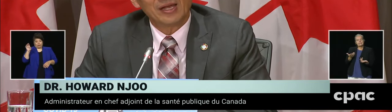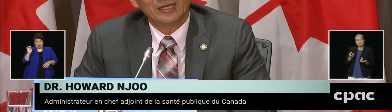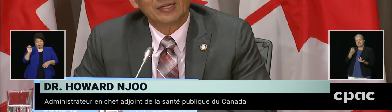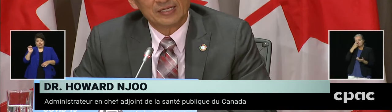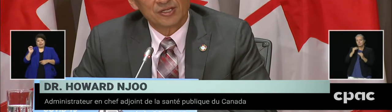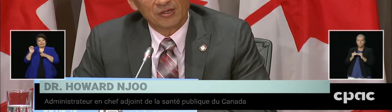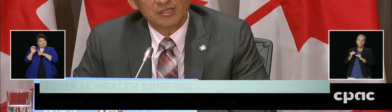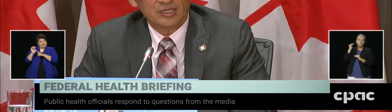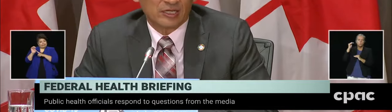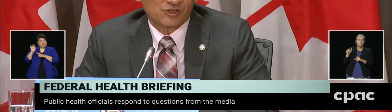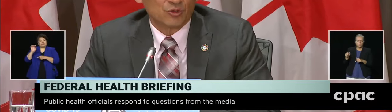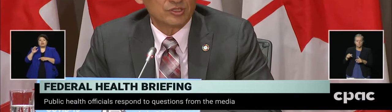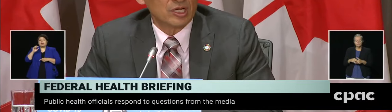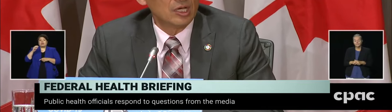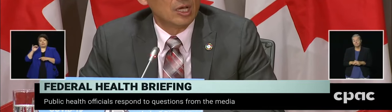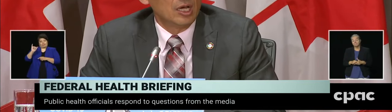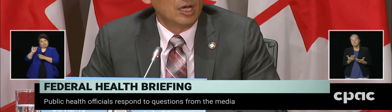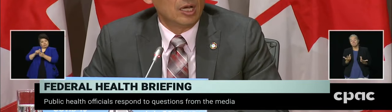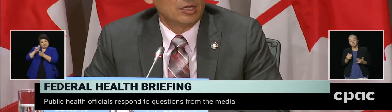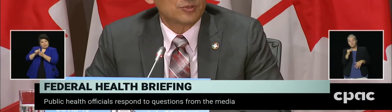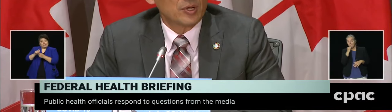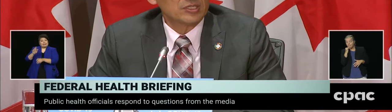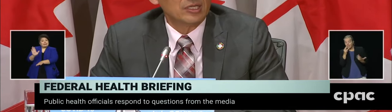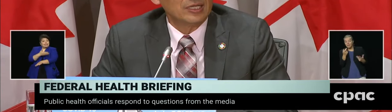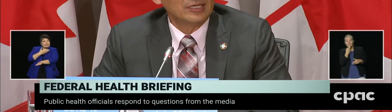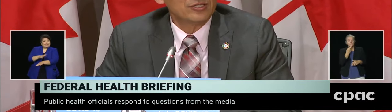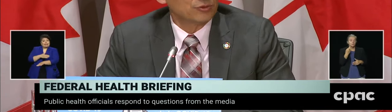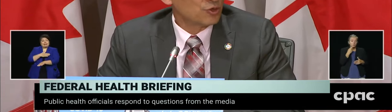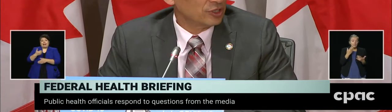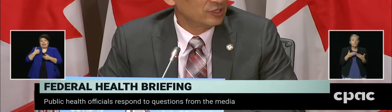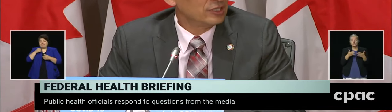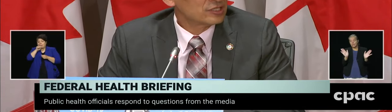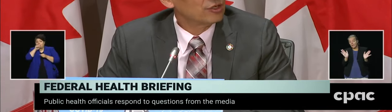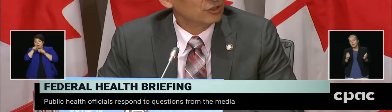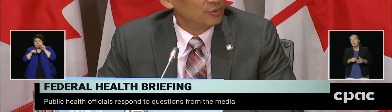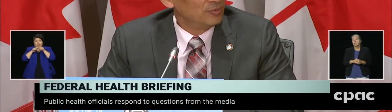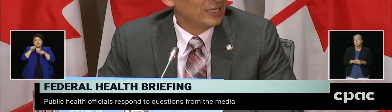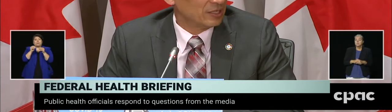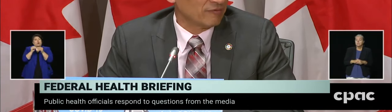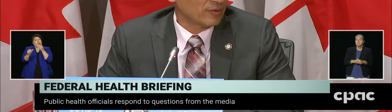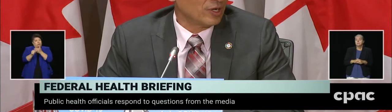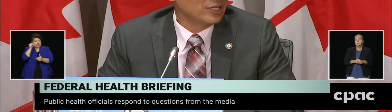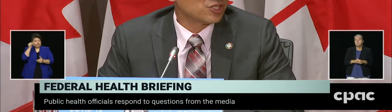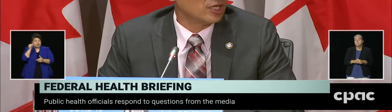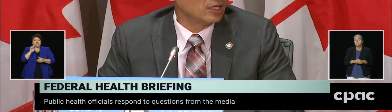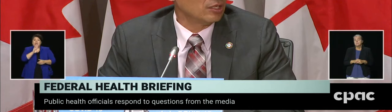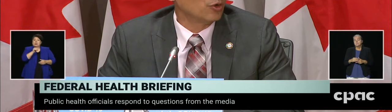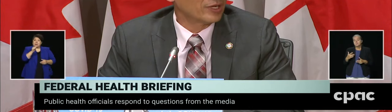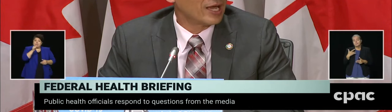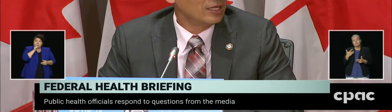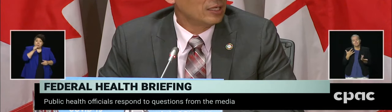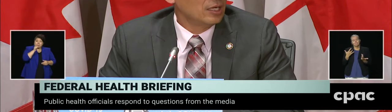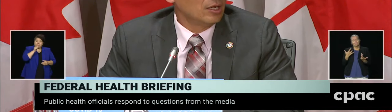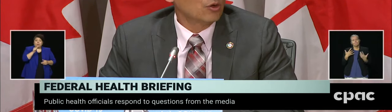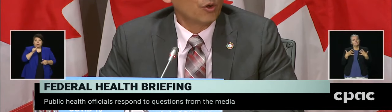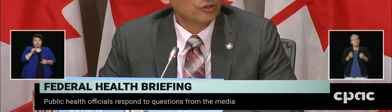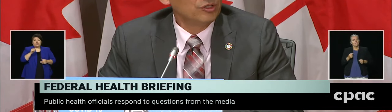KARAOKE IS REALLY QUITE A TYPE OF PARTICULAR ACTIVITY, BECAUSE PEOPLE ARE SINGING, A HIGHER RISK.